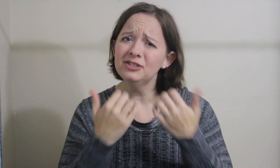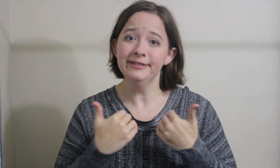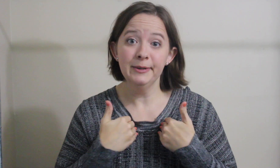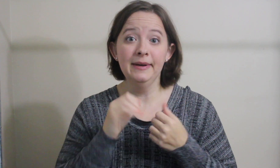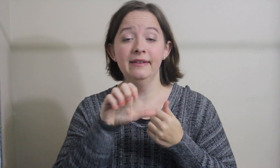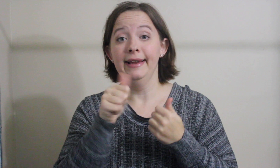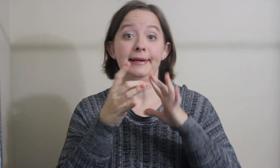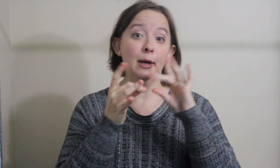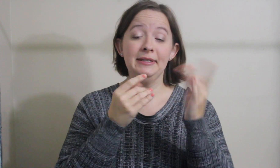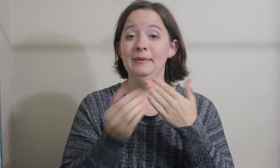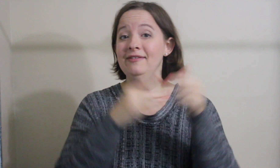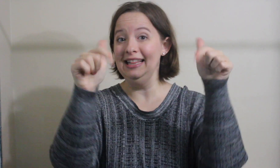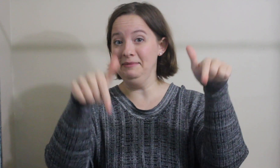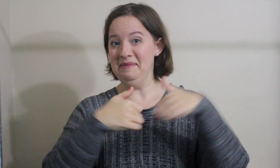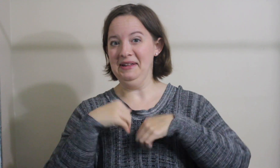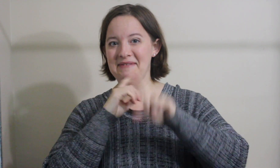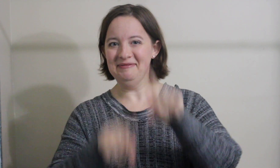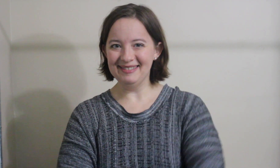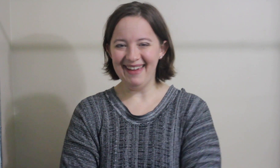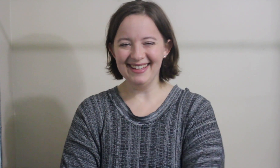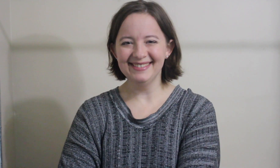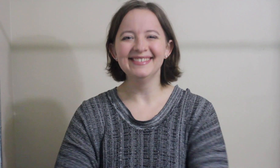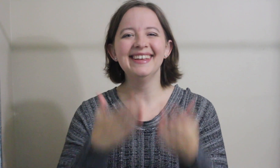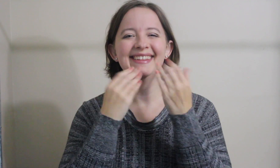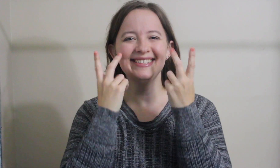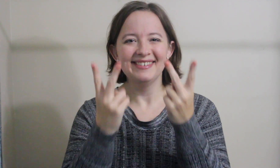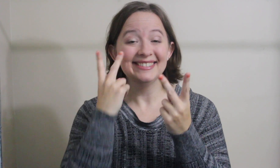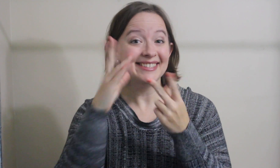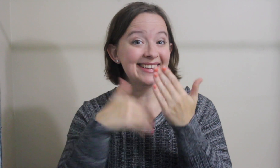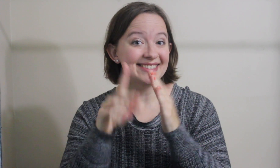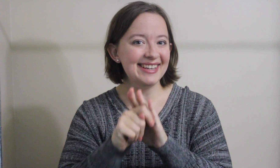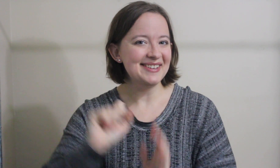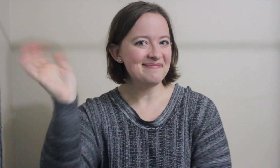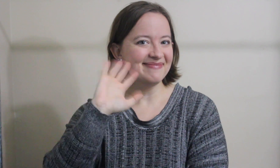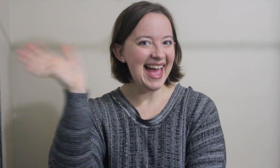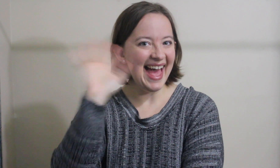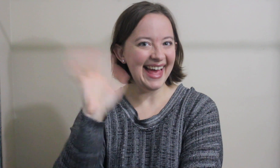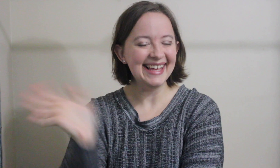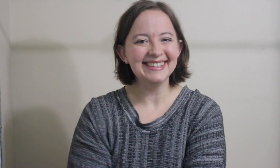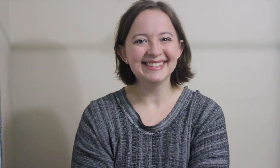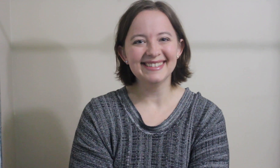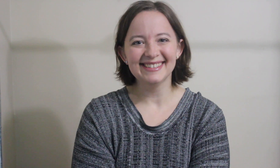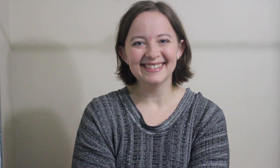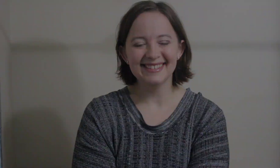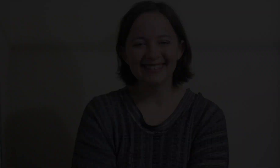Let me know if you have any other questions or any comments. Leave them down below and I'll respond. Thanks for watching and see you in the next one. Bye!